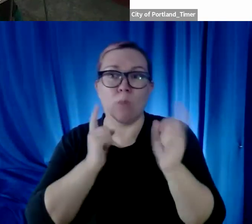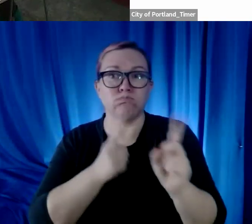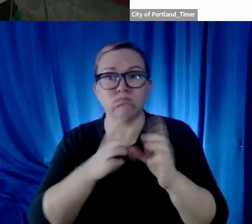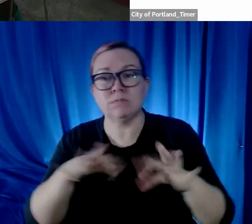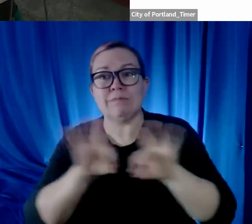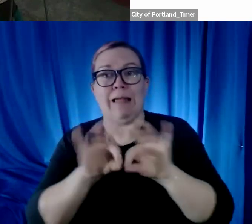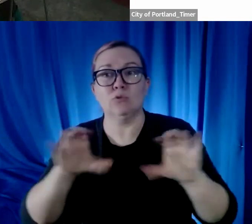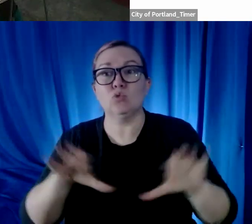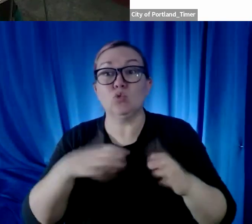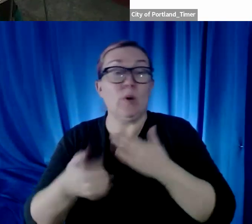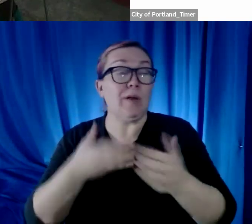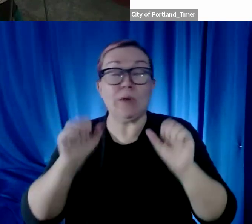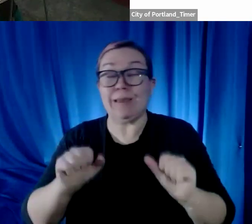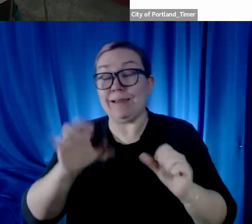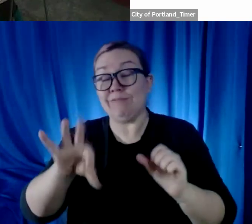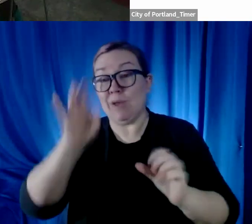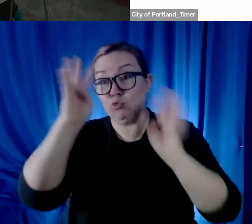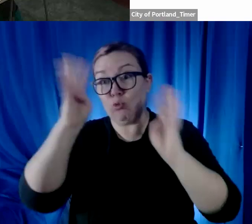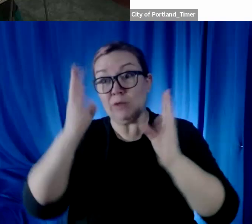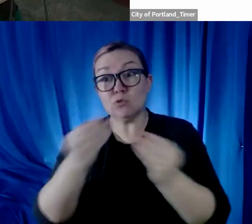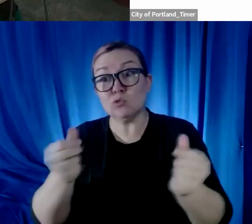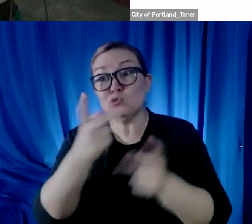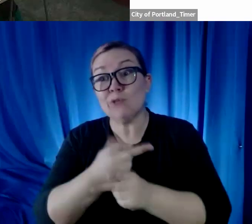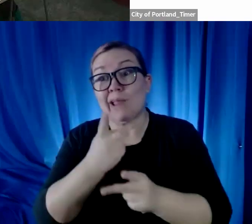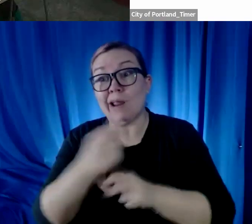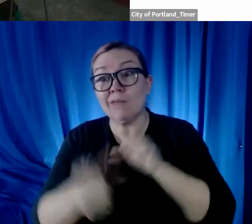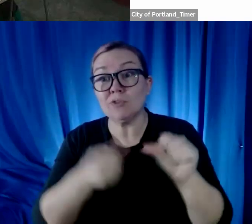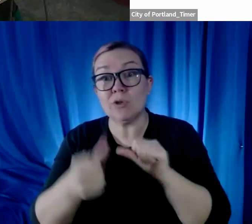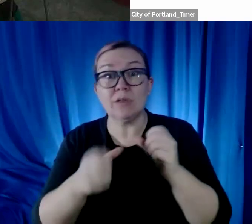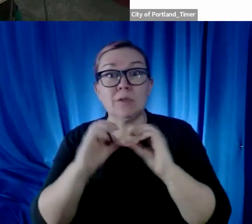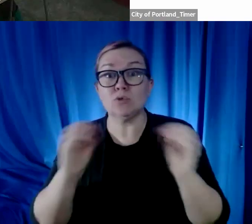Find creative solutions to care for each other. I have heard no creative talk from Bureau leadership.